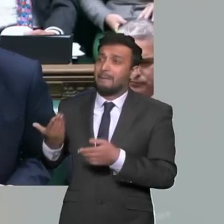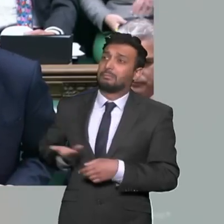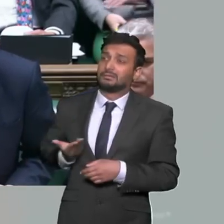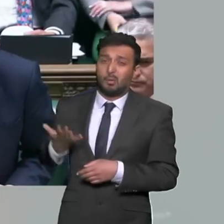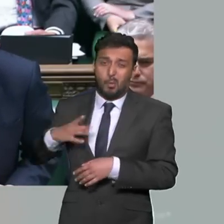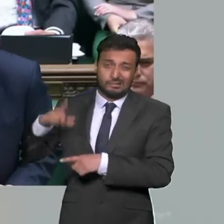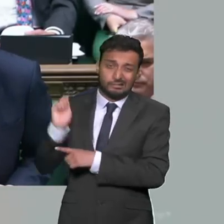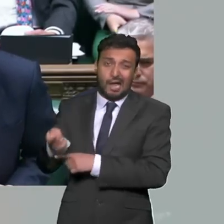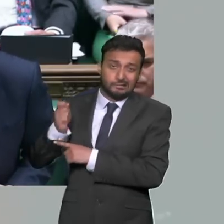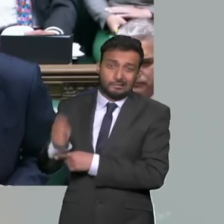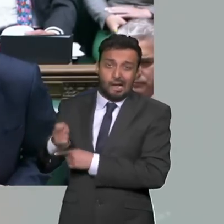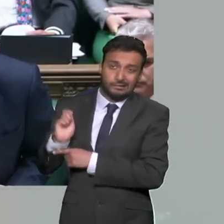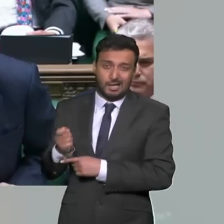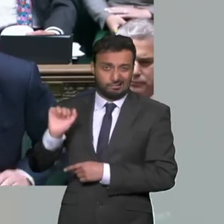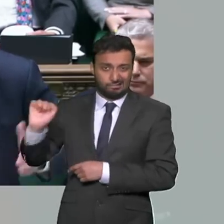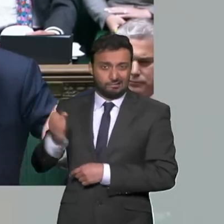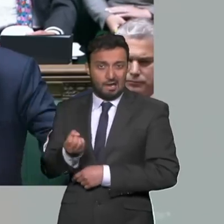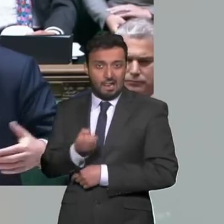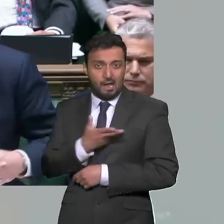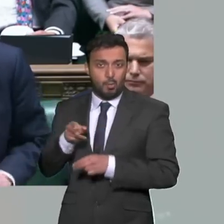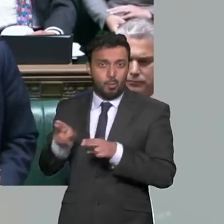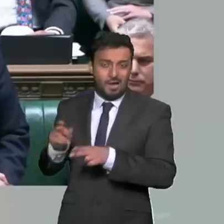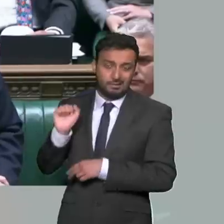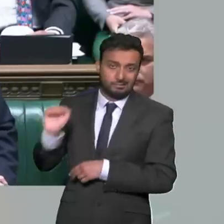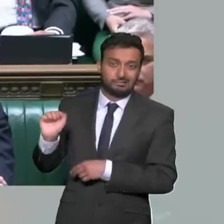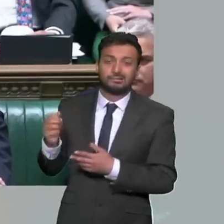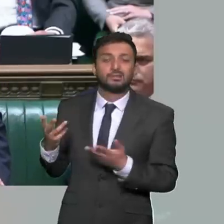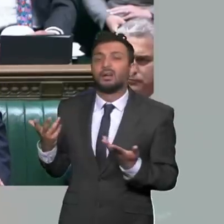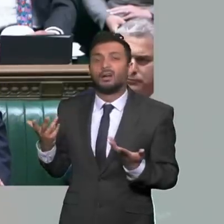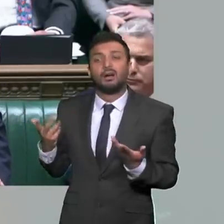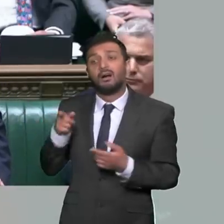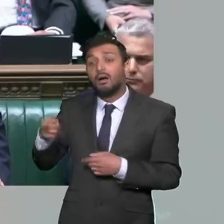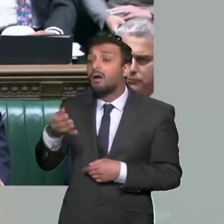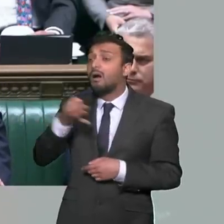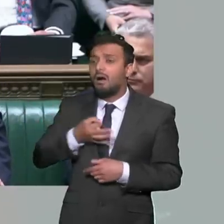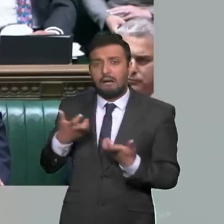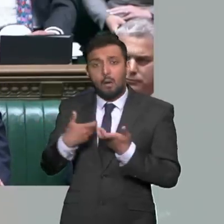What we are doing is helping people. The right hon. and learned Gentleman asks when we are going to help people. We are helping people now.